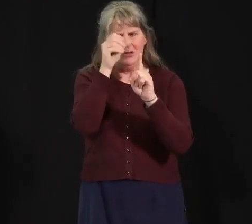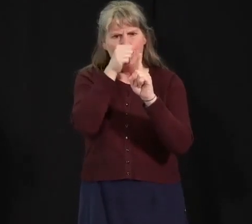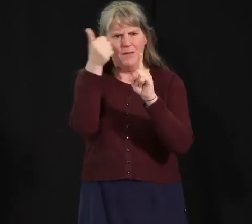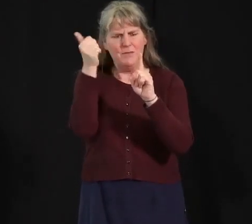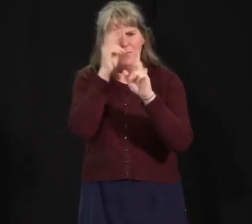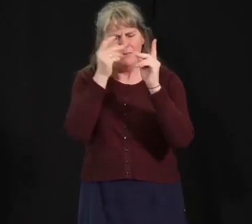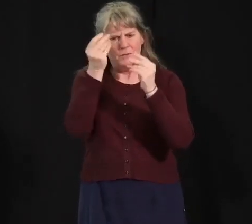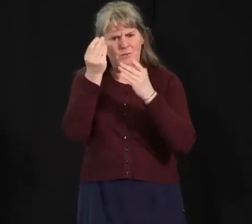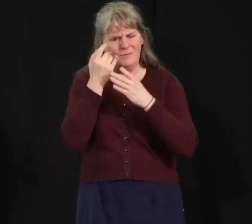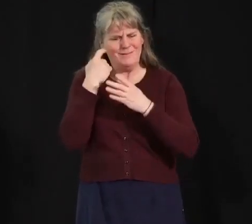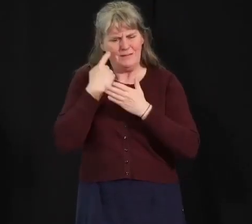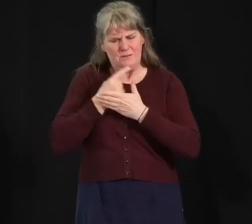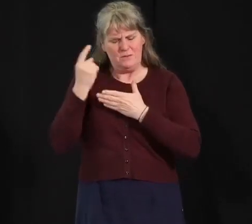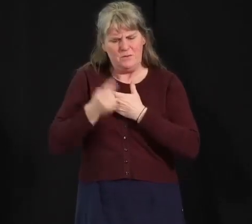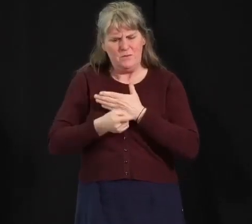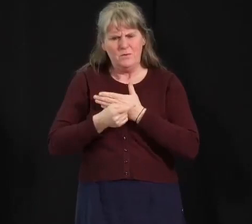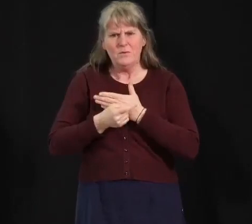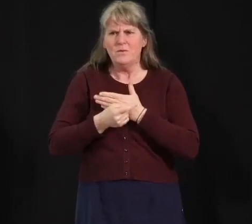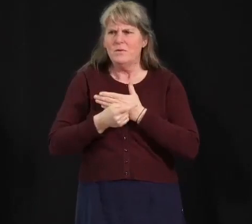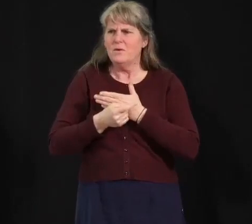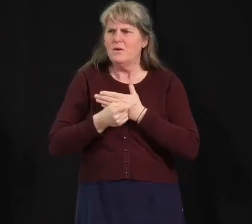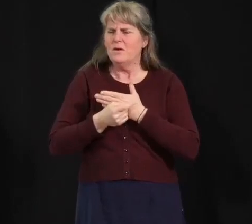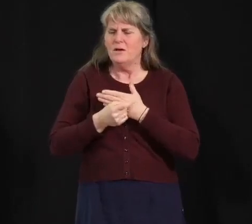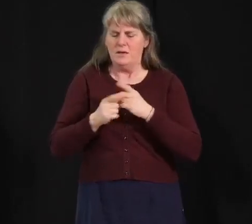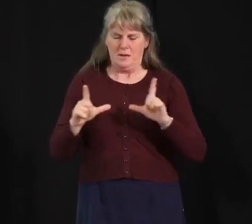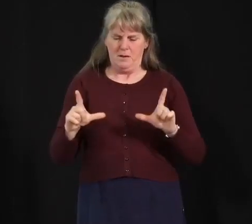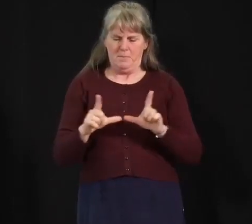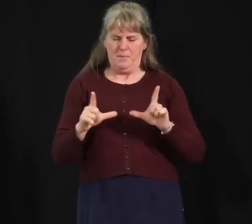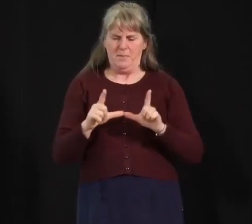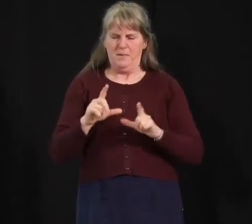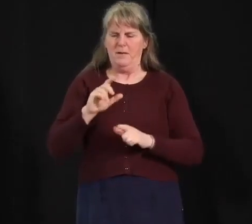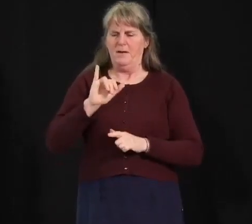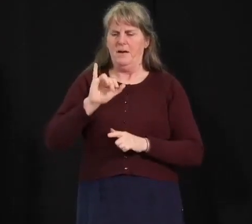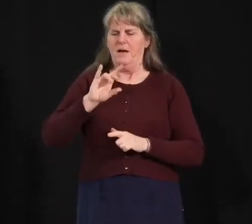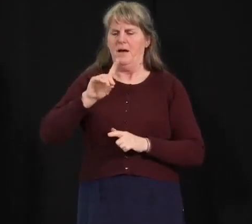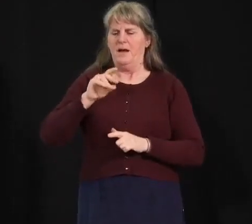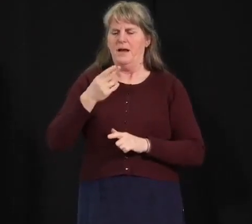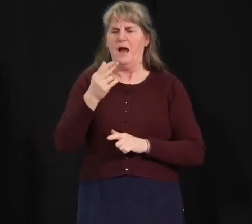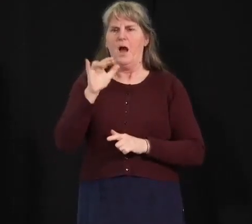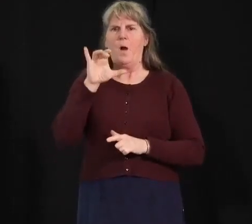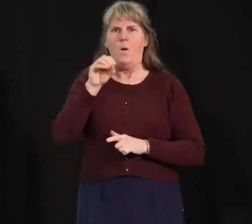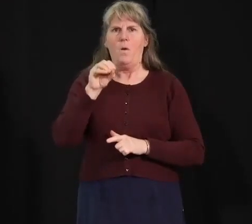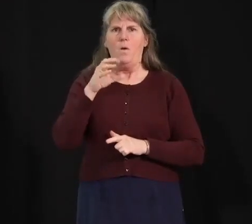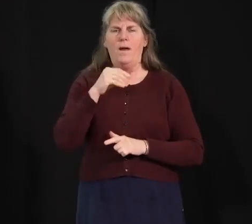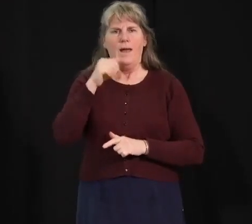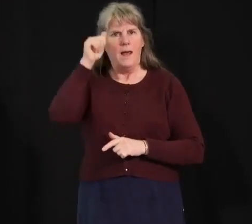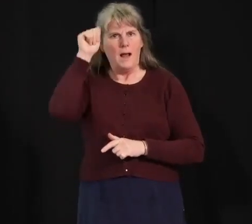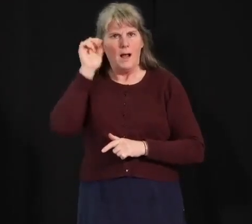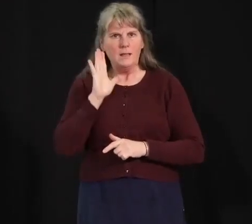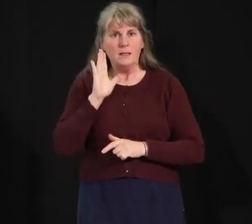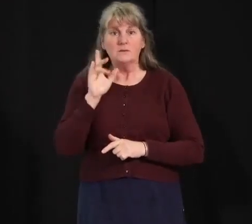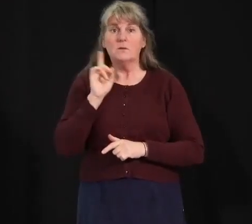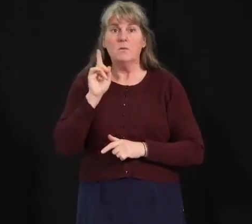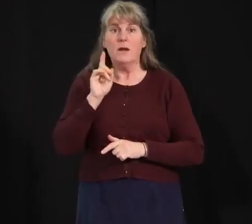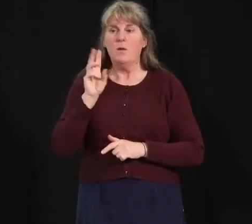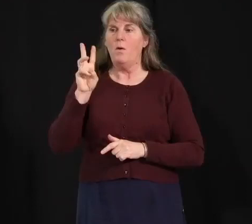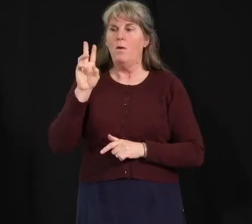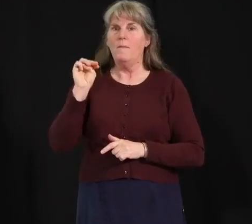Dawsonn--orwel allegedl ha incidentd where a couple of minors went into a general store.